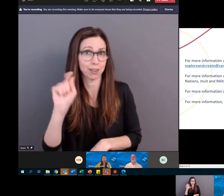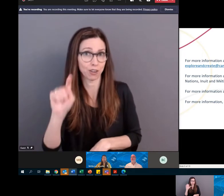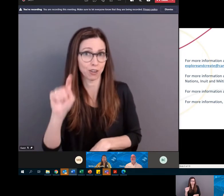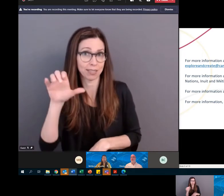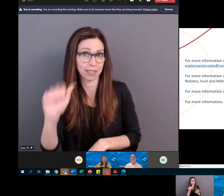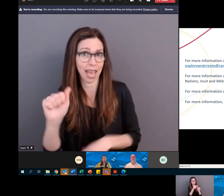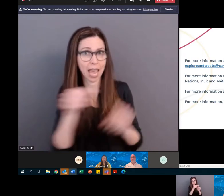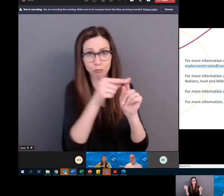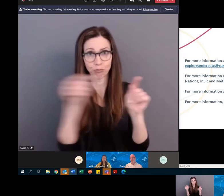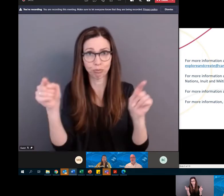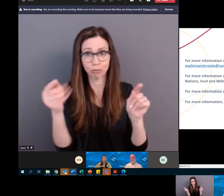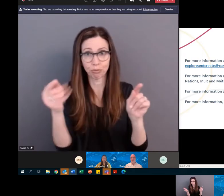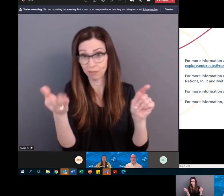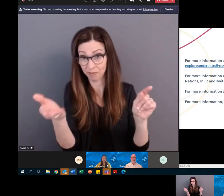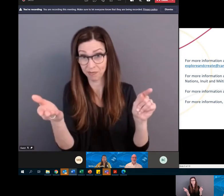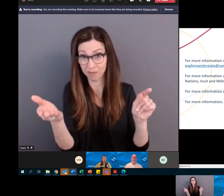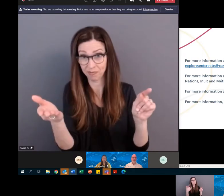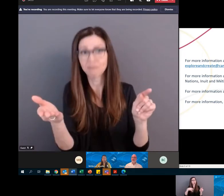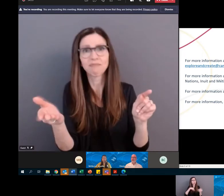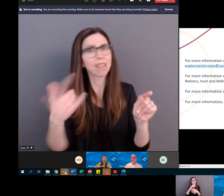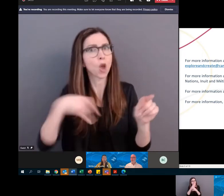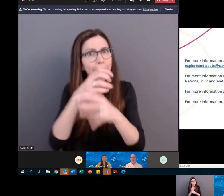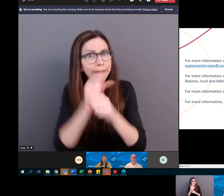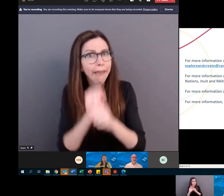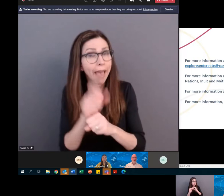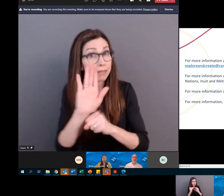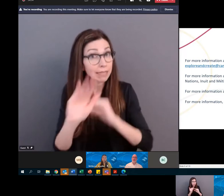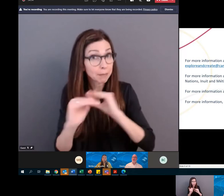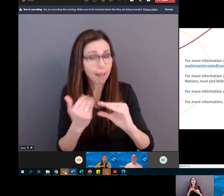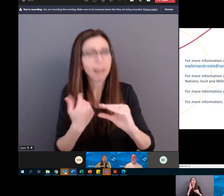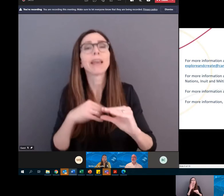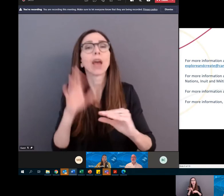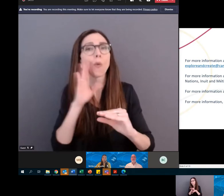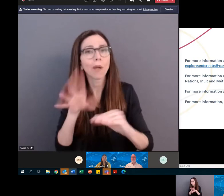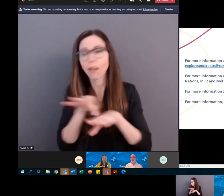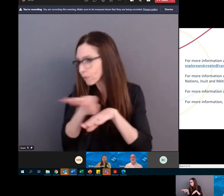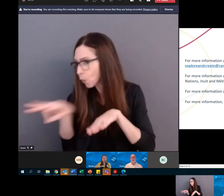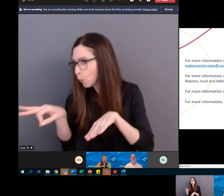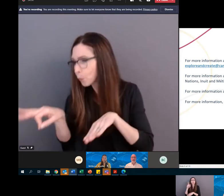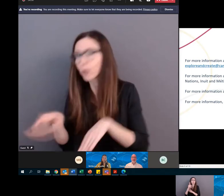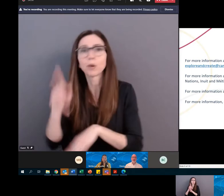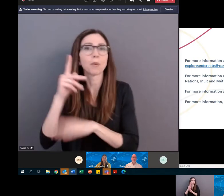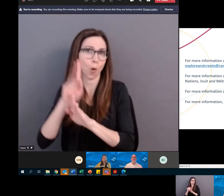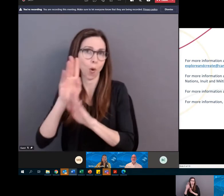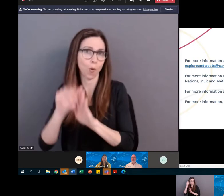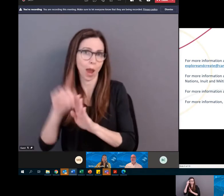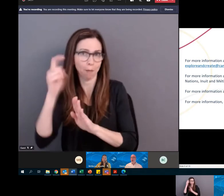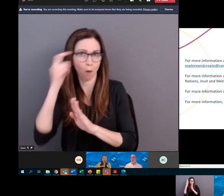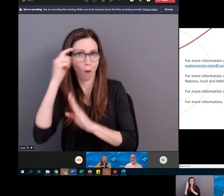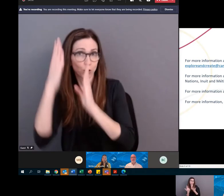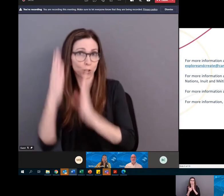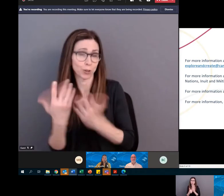forwarded to a program officer like myself or Marty or Jen or someone who is best